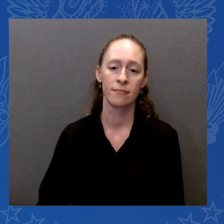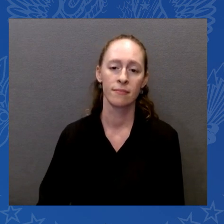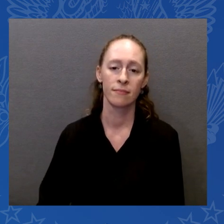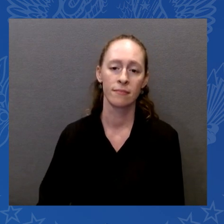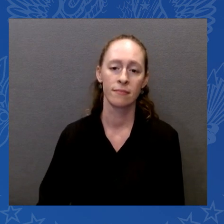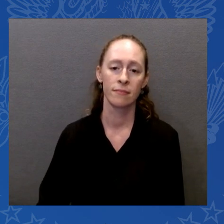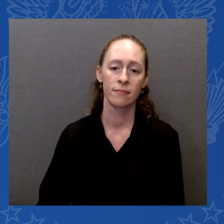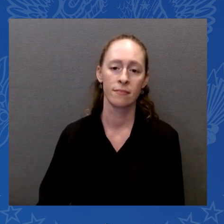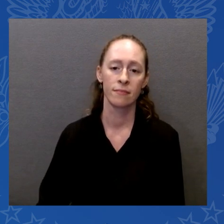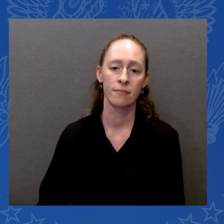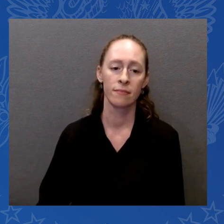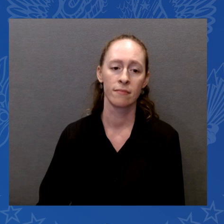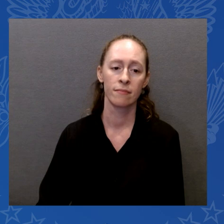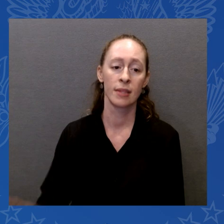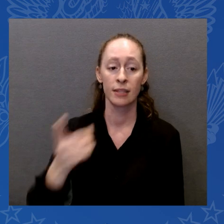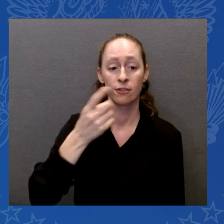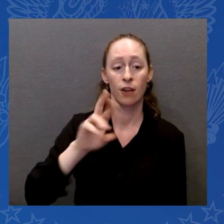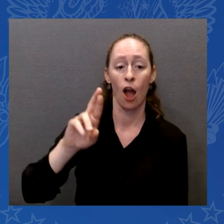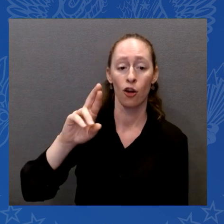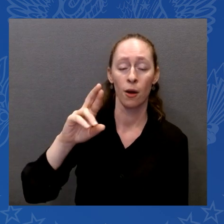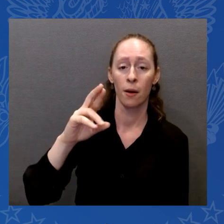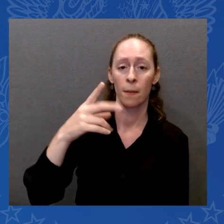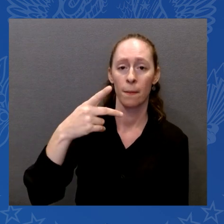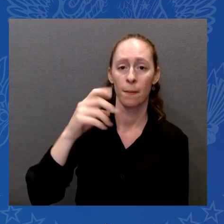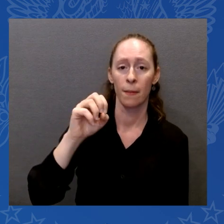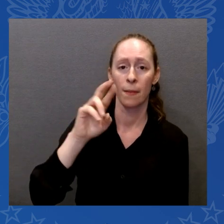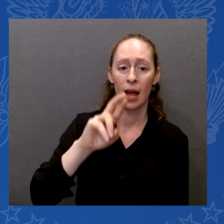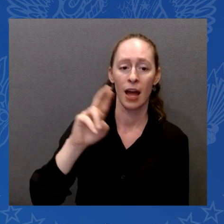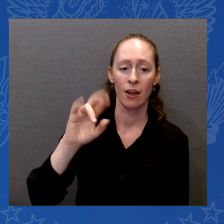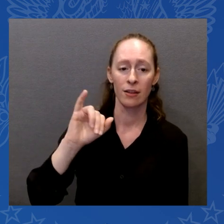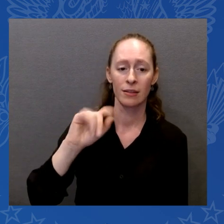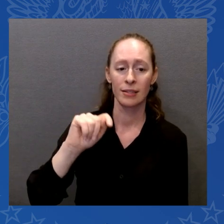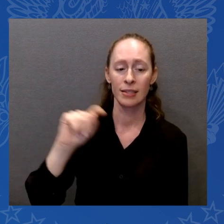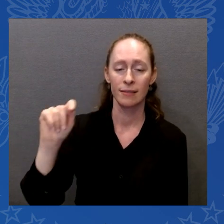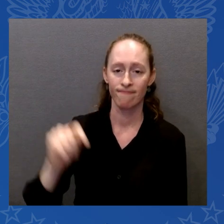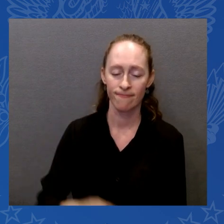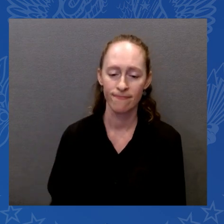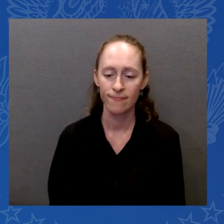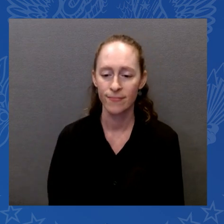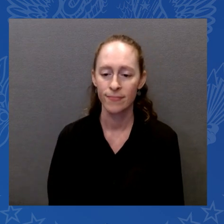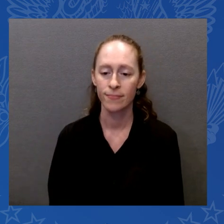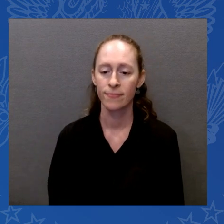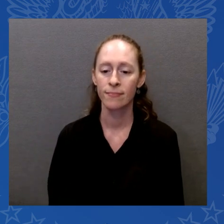Good afternoon to all of you. To Mr. President, Madam Vice President and members of the task force,